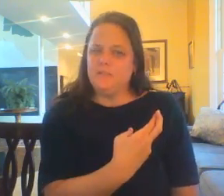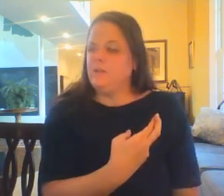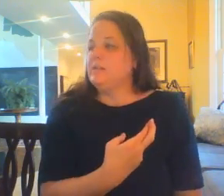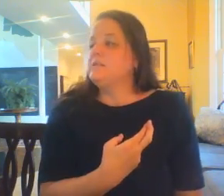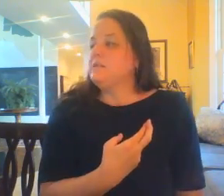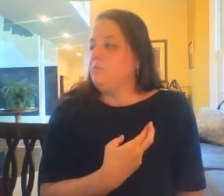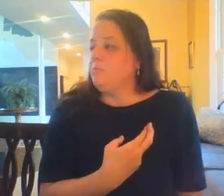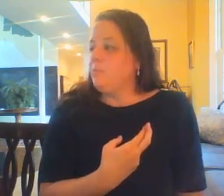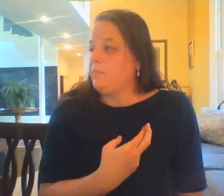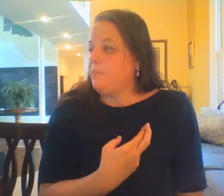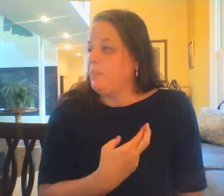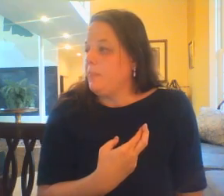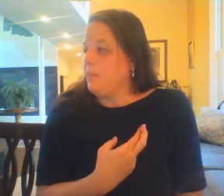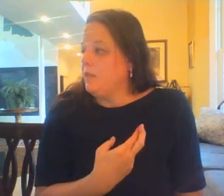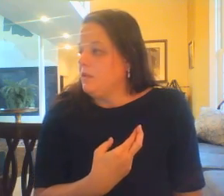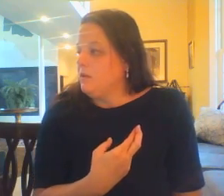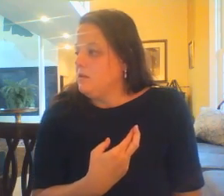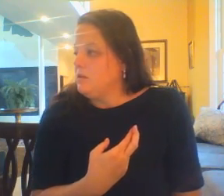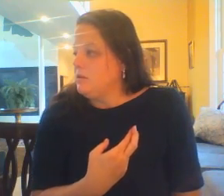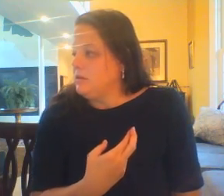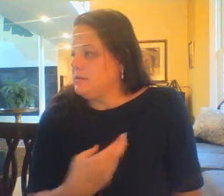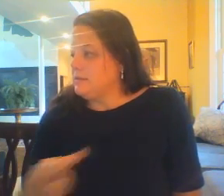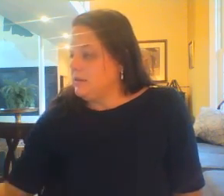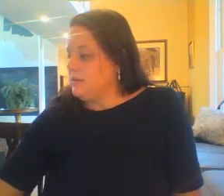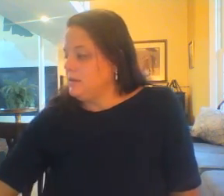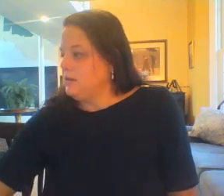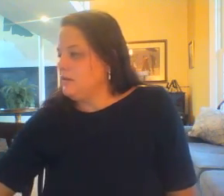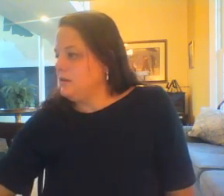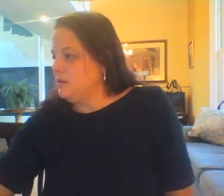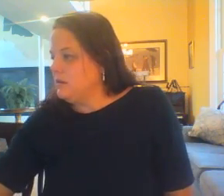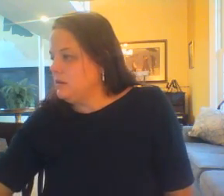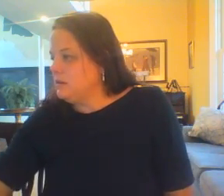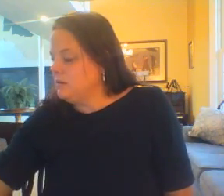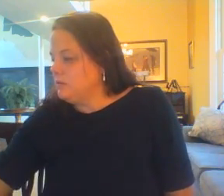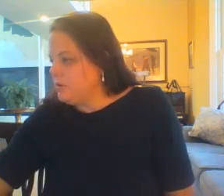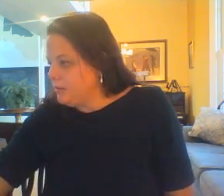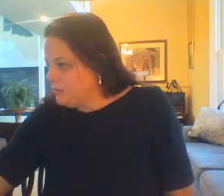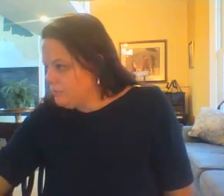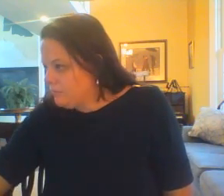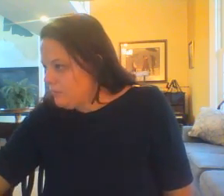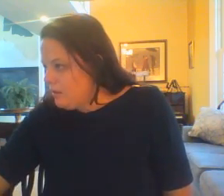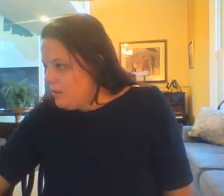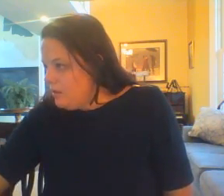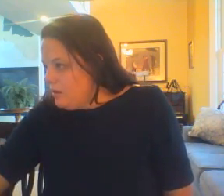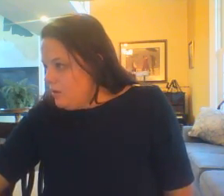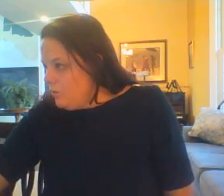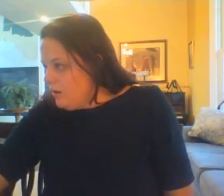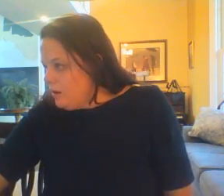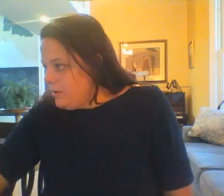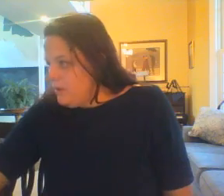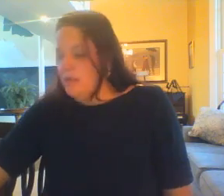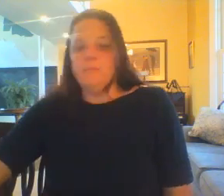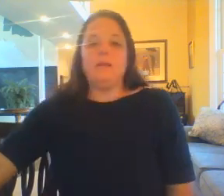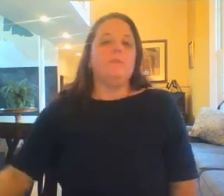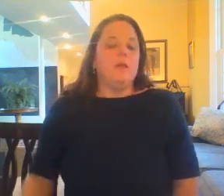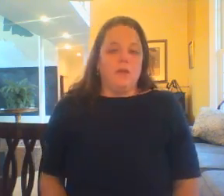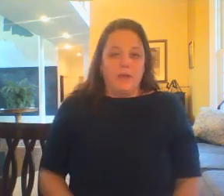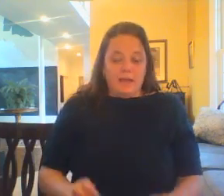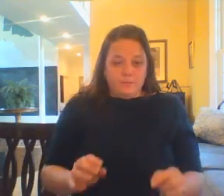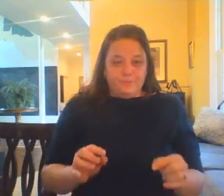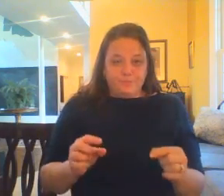friends